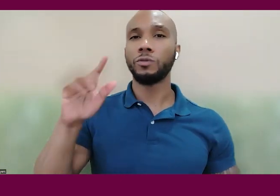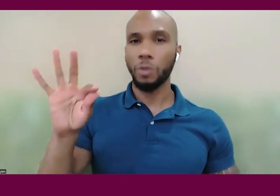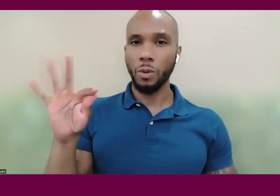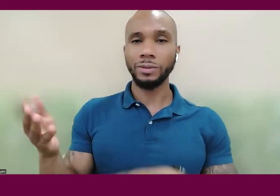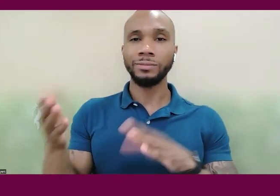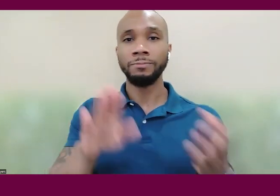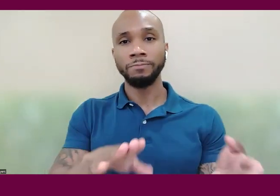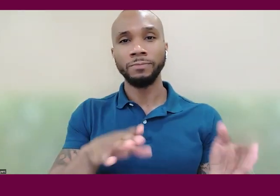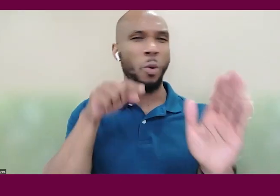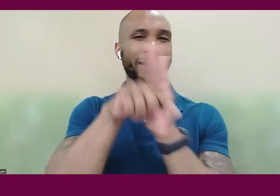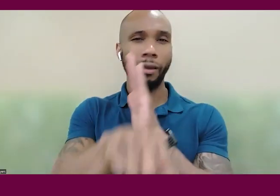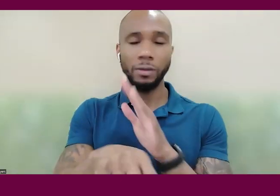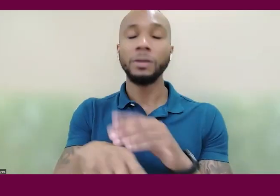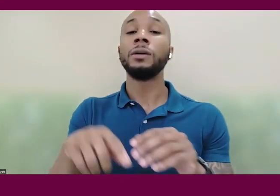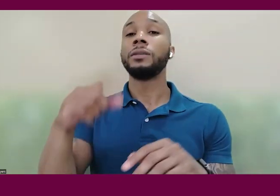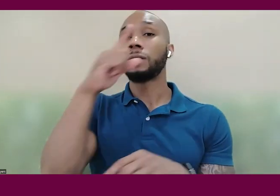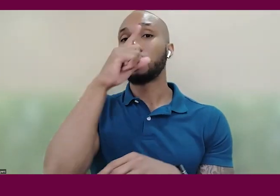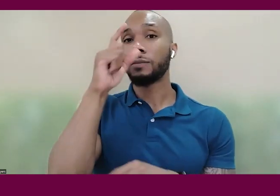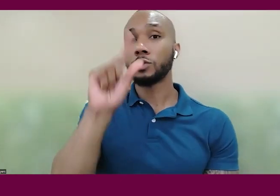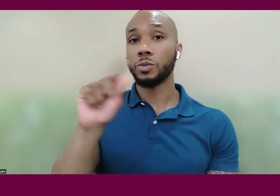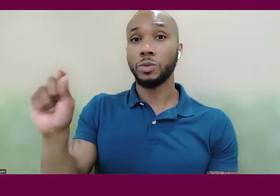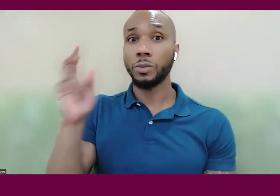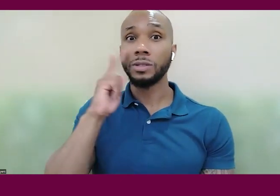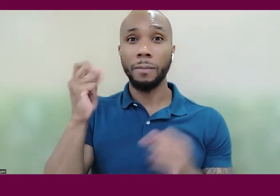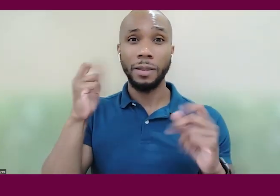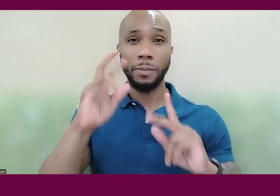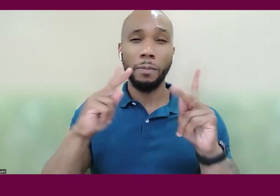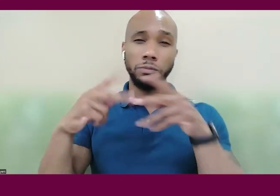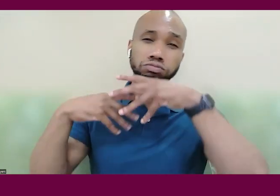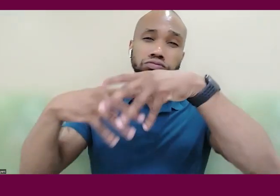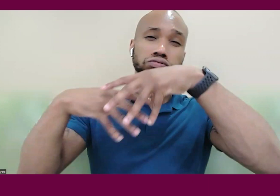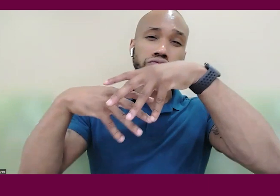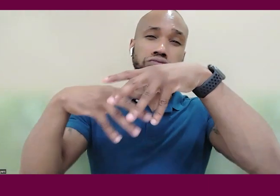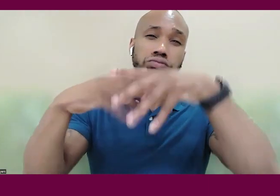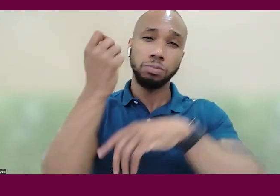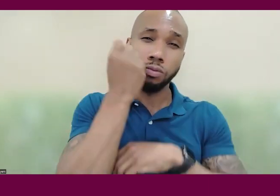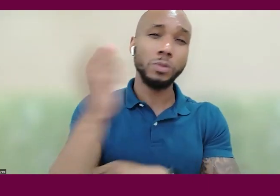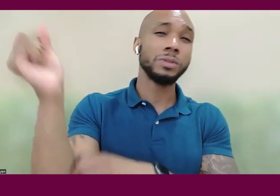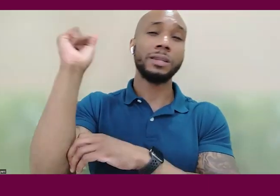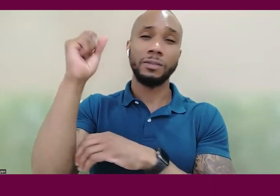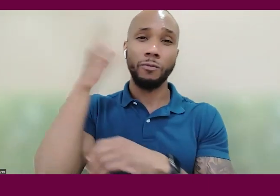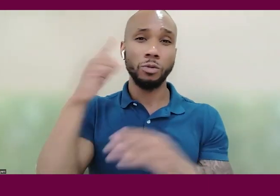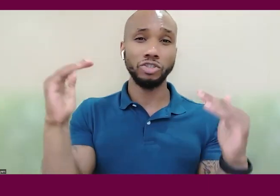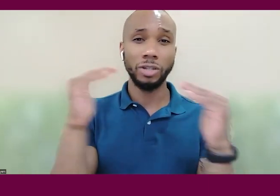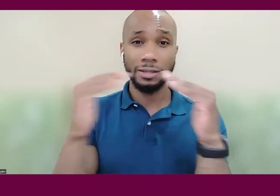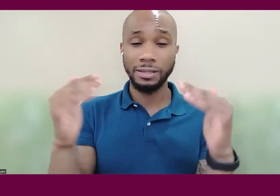In the summer of 2020, we saw thousands of people taking to the streets to protest injustice.